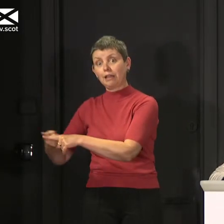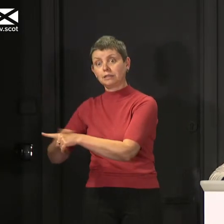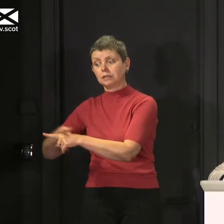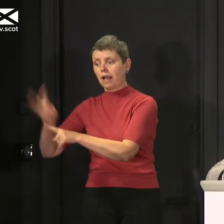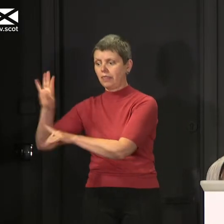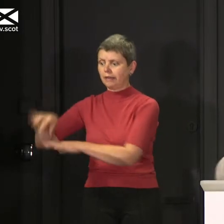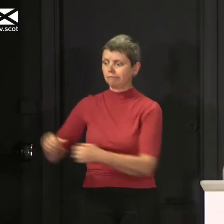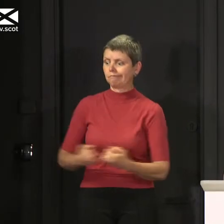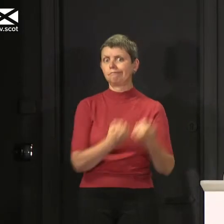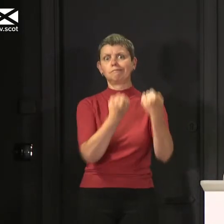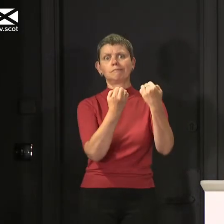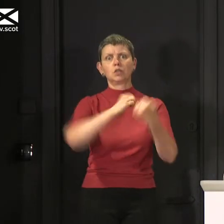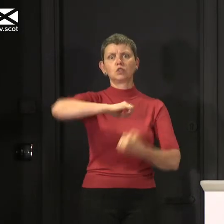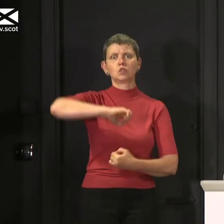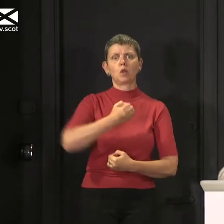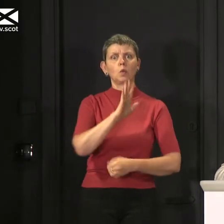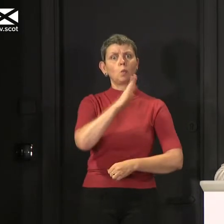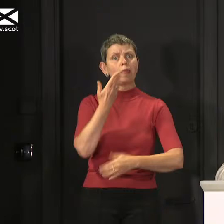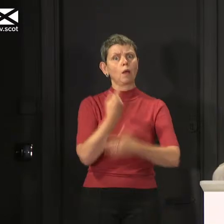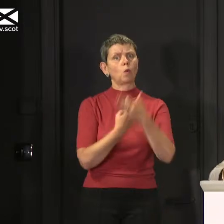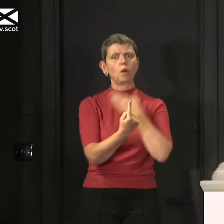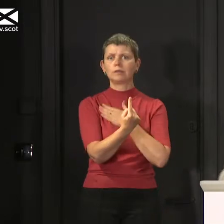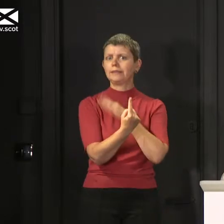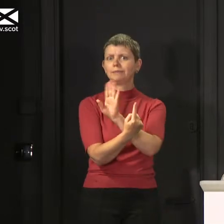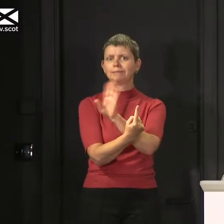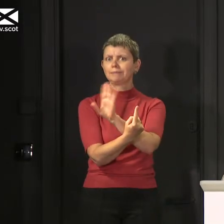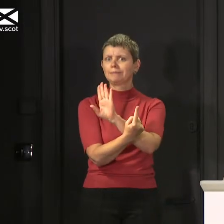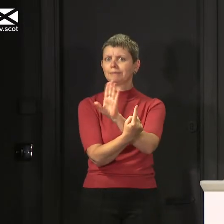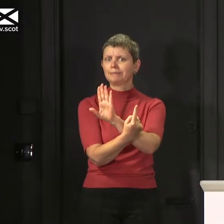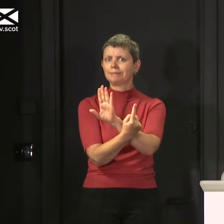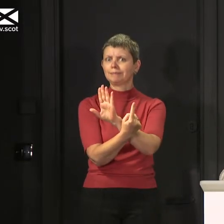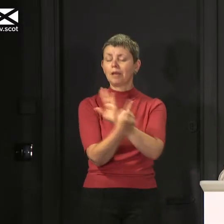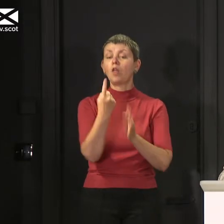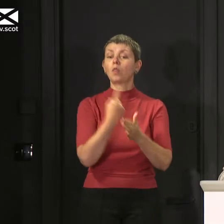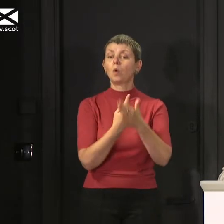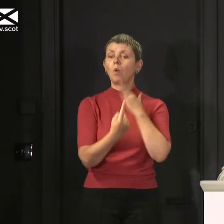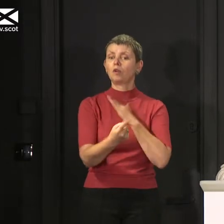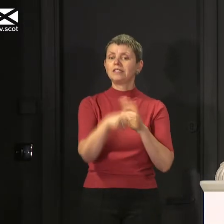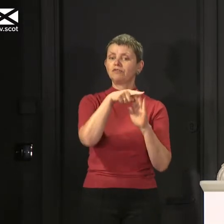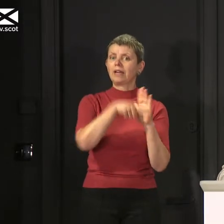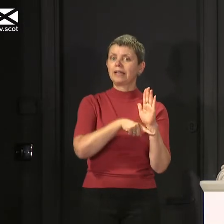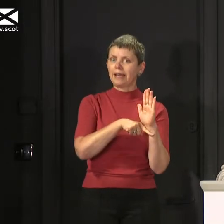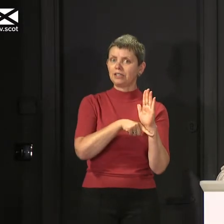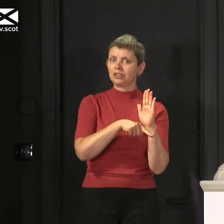England and come up to Scotland without quarantine. The quarantine regulations in Scotland will